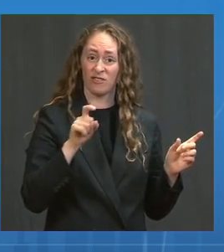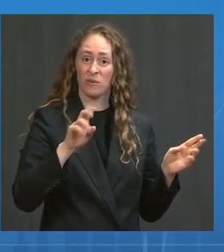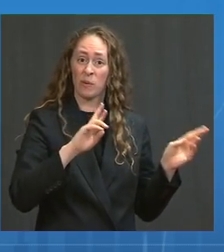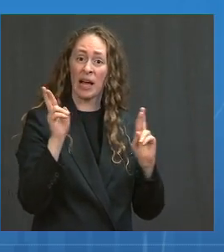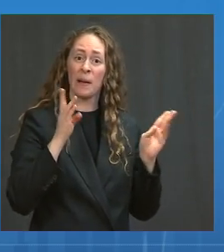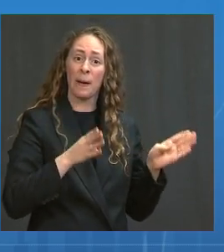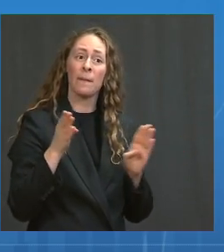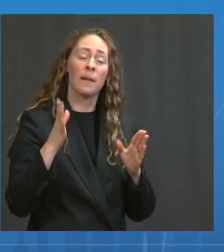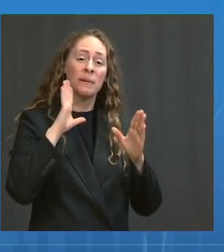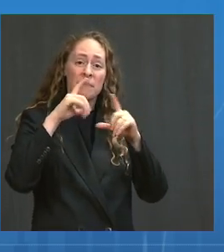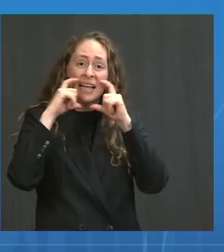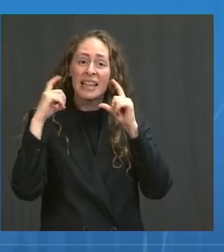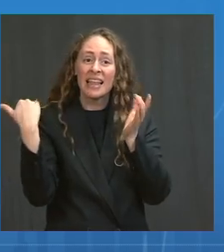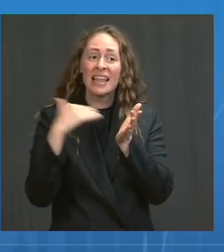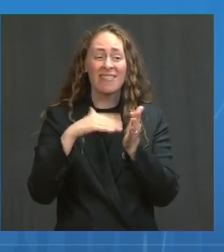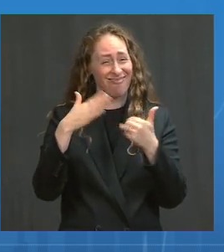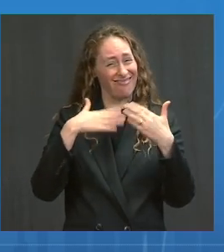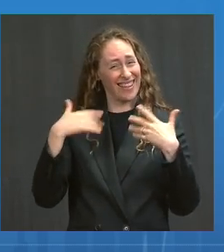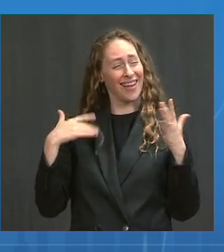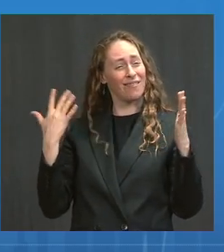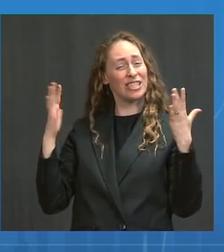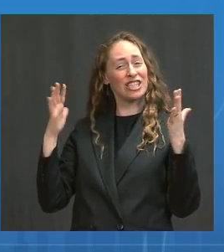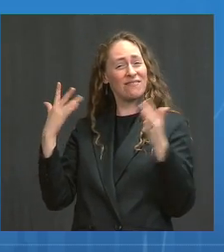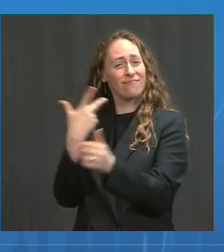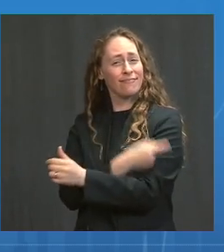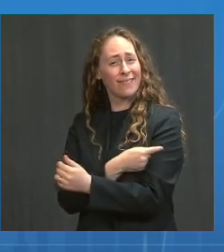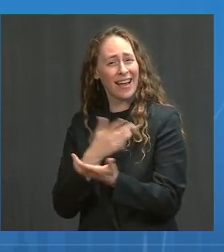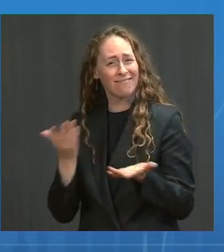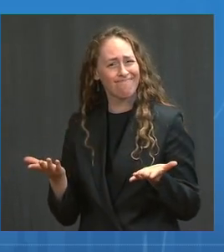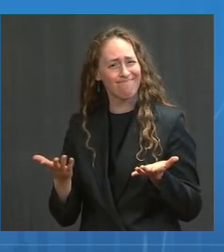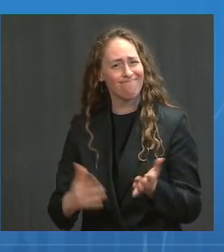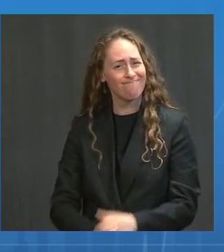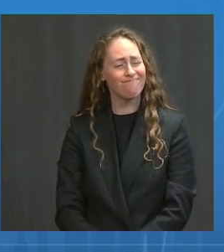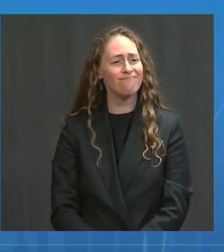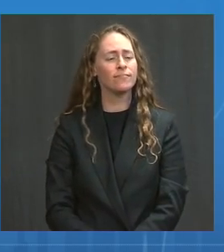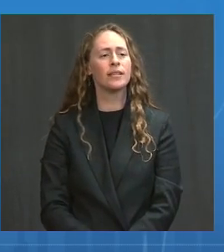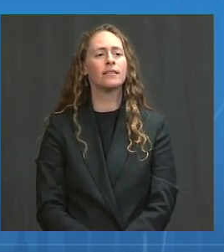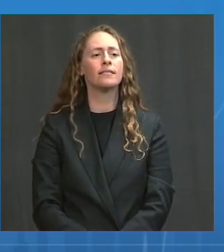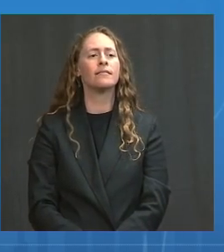Mr. Zients: Dr. Fauci. Dr. Fauci: Well, as I was alluding to in my comments,